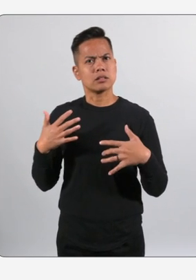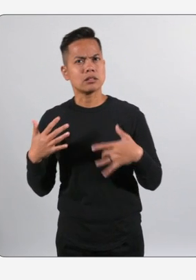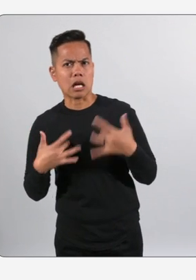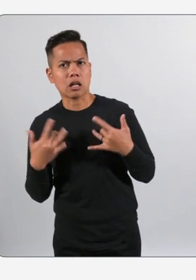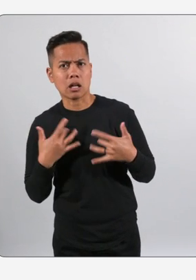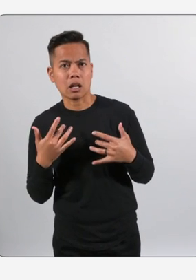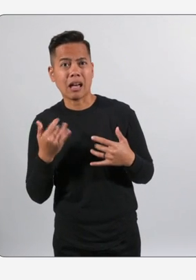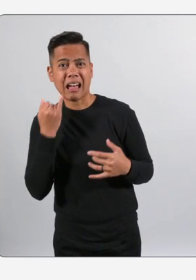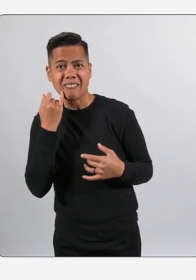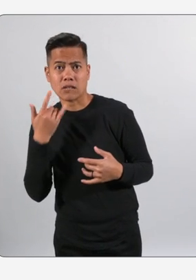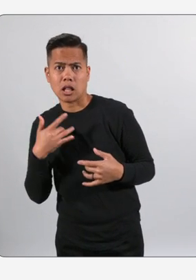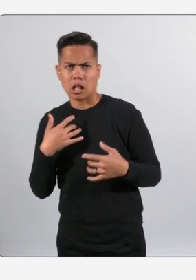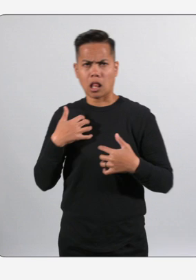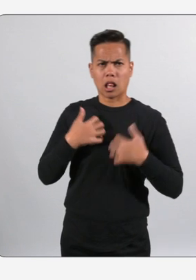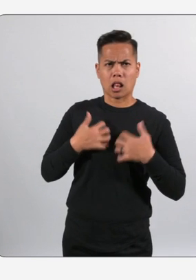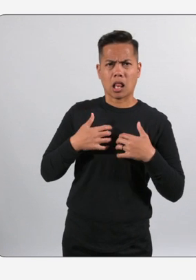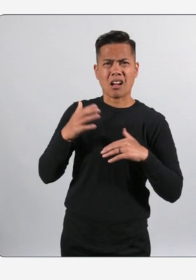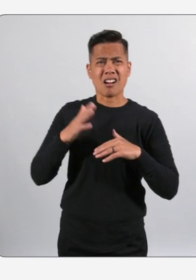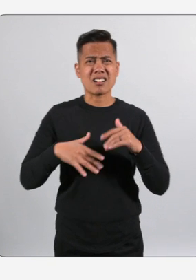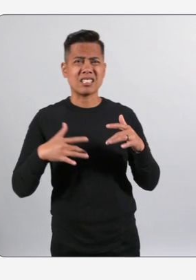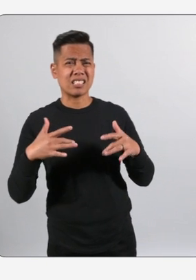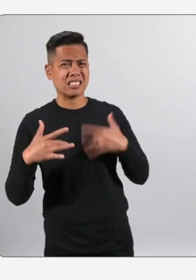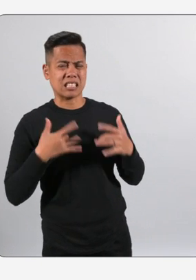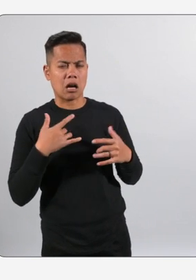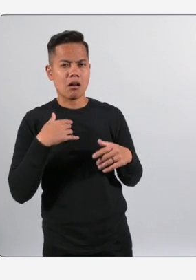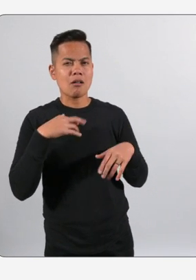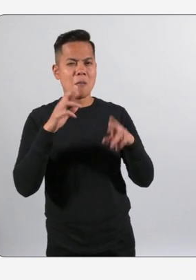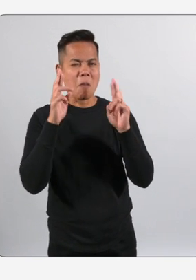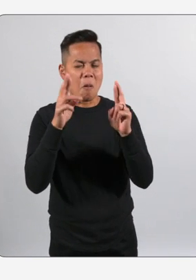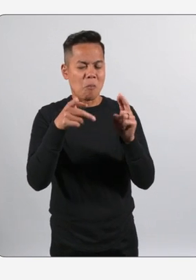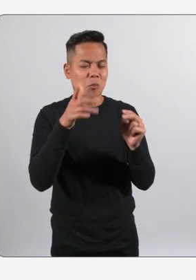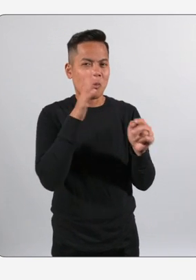excited, I certainly hope that changes by the end of today.